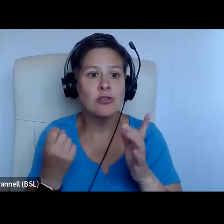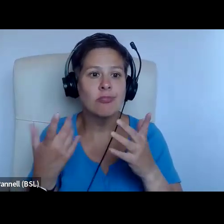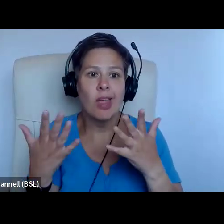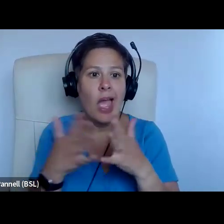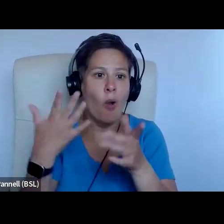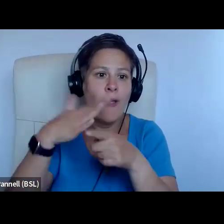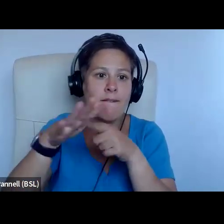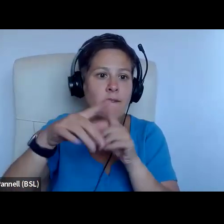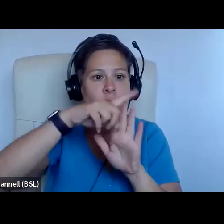start.